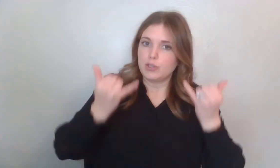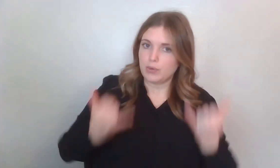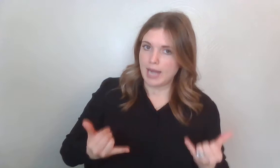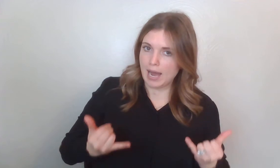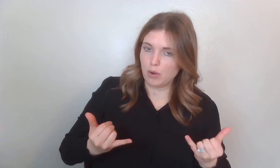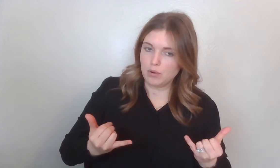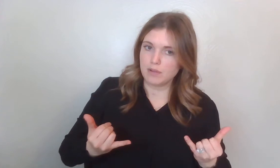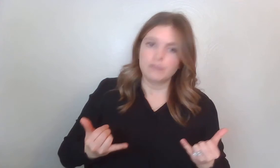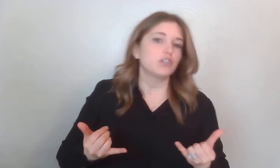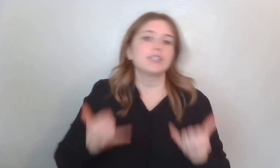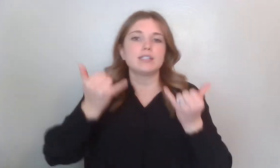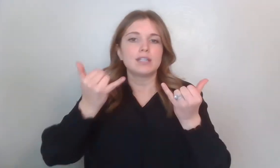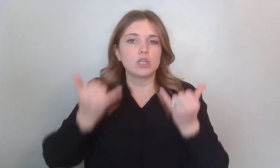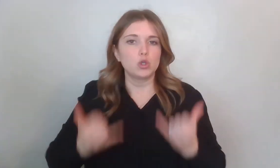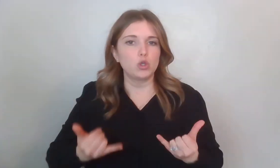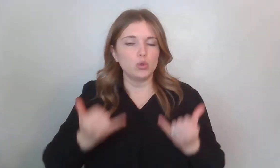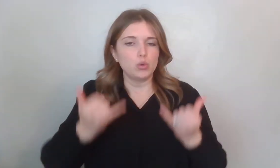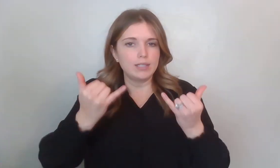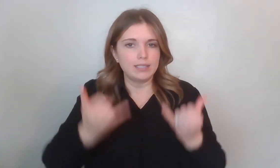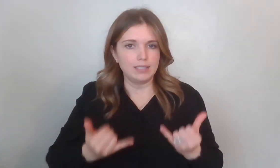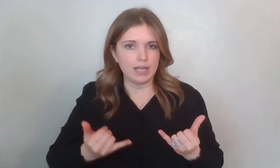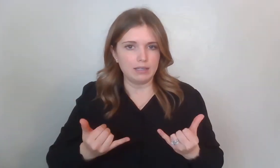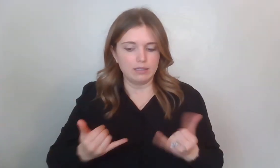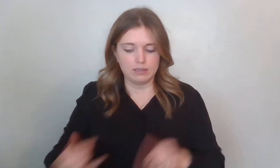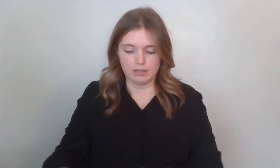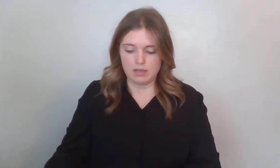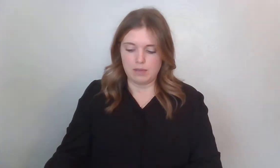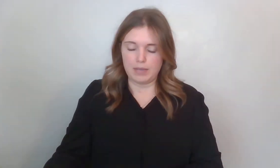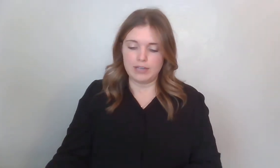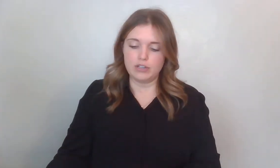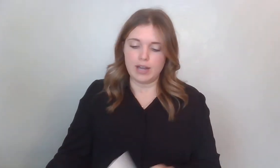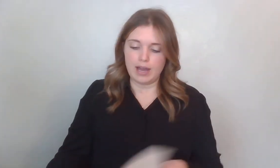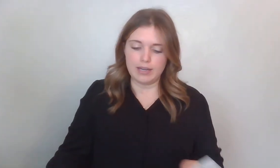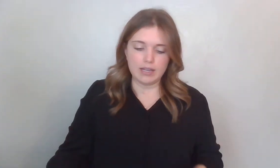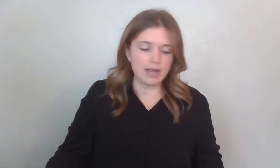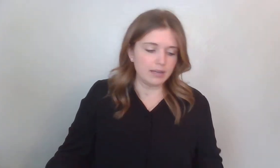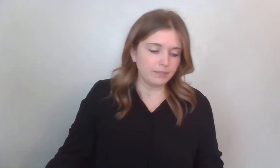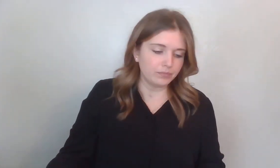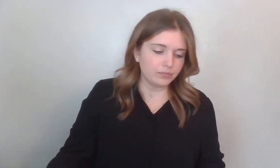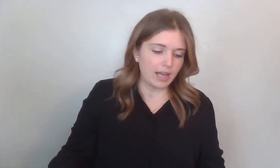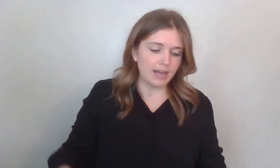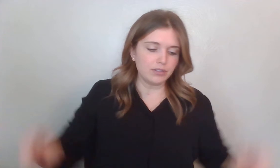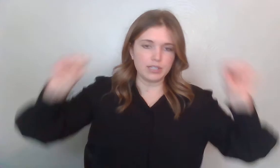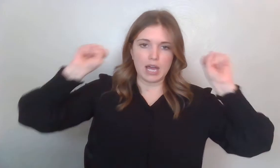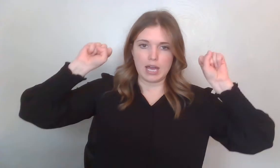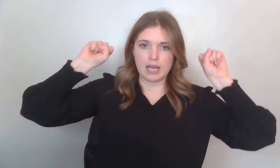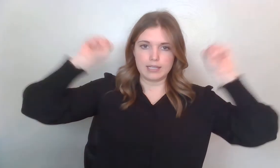So, NOW versus TODAY PAGE 98 EXERCISE